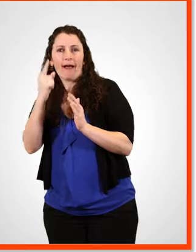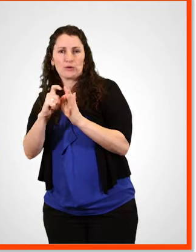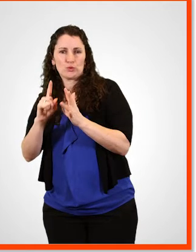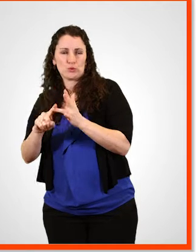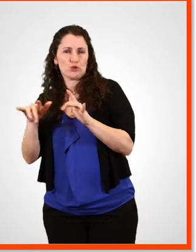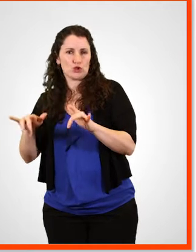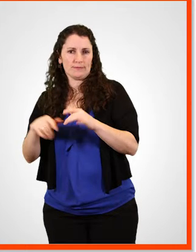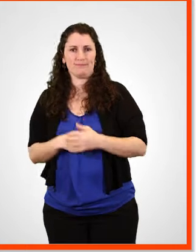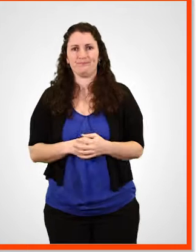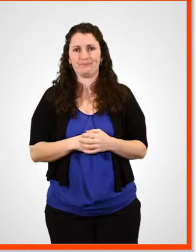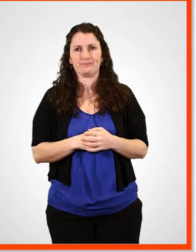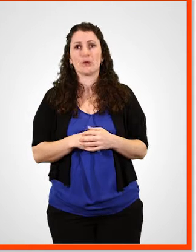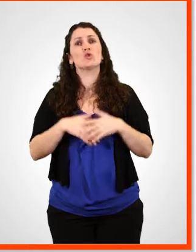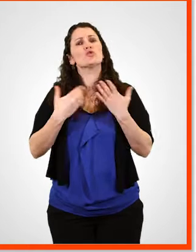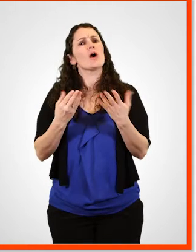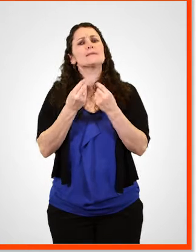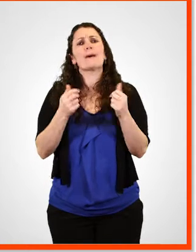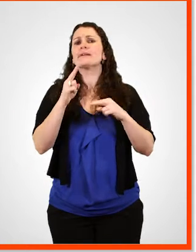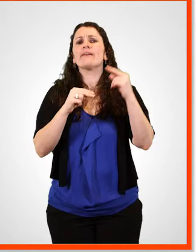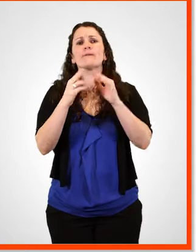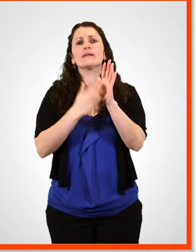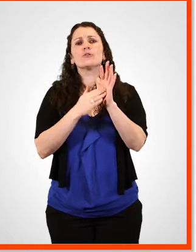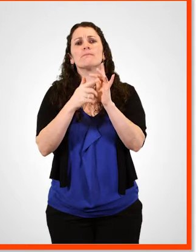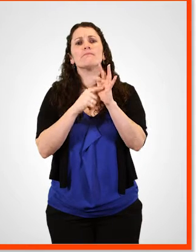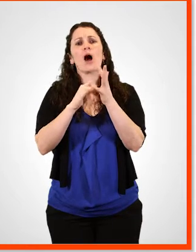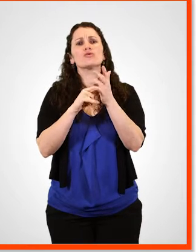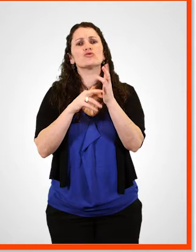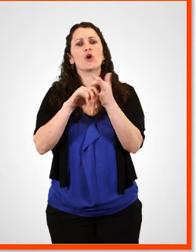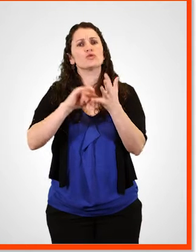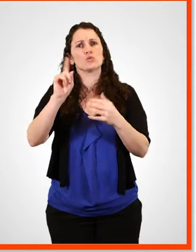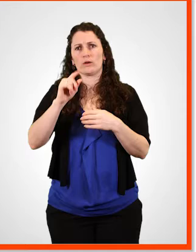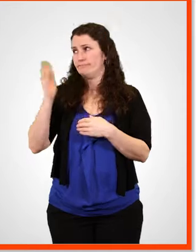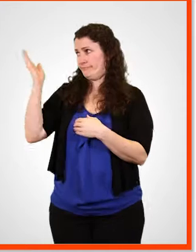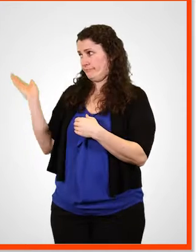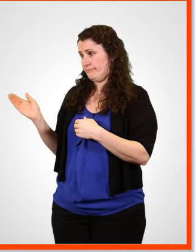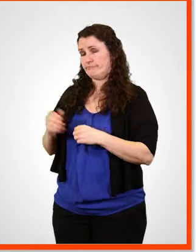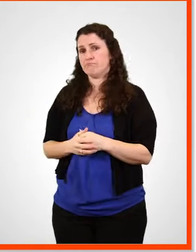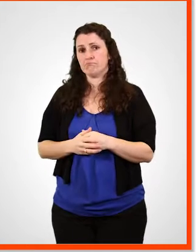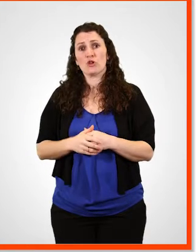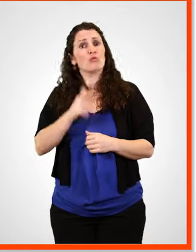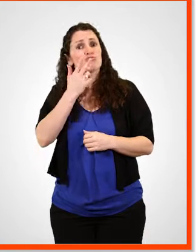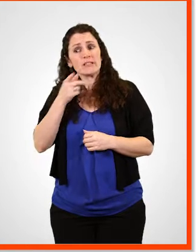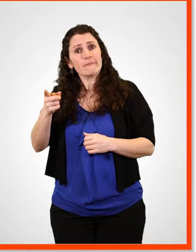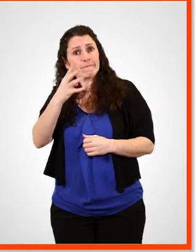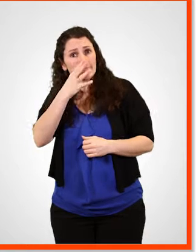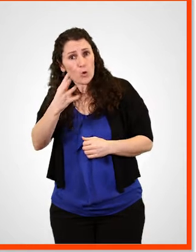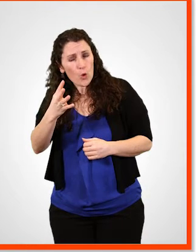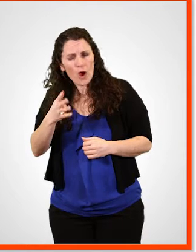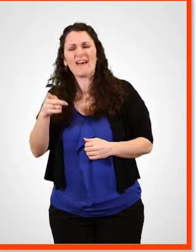what are some of the developmental milestones that you should be looking for? Children at the age of 4 should have mastered